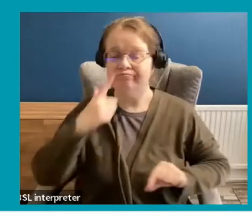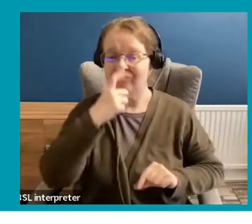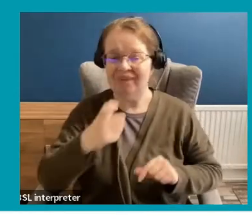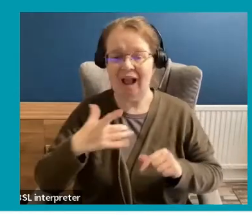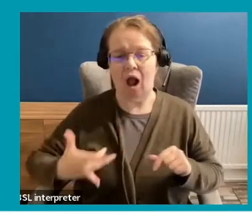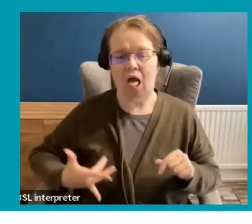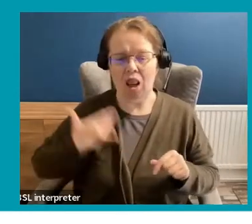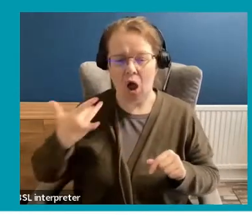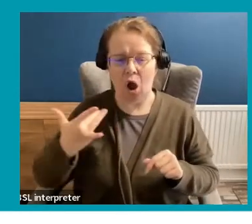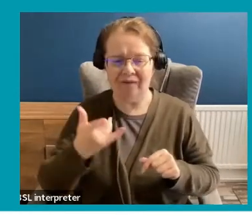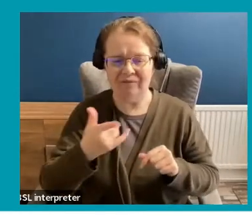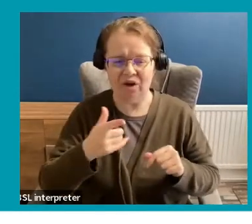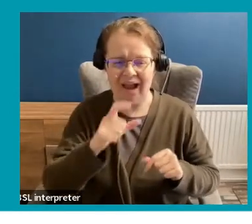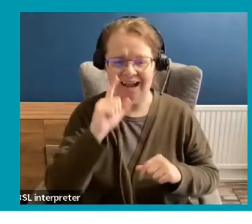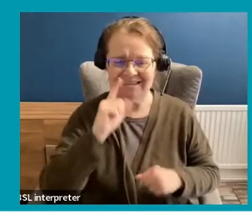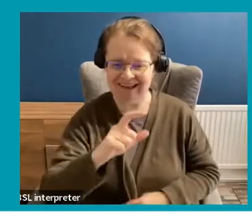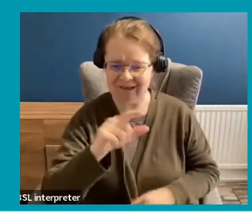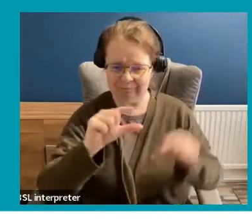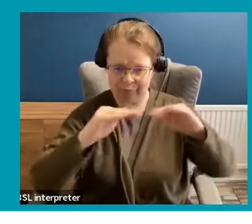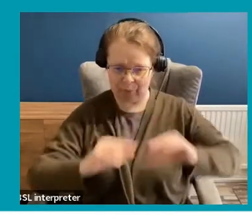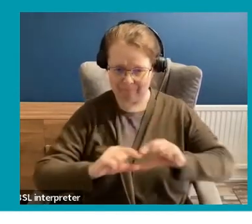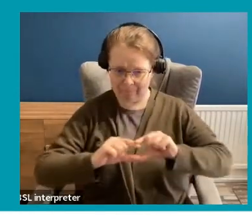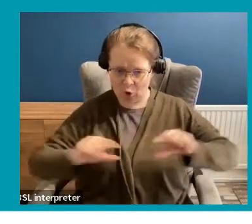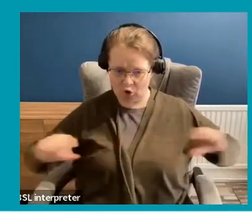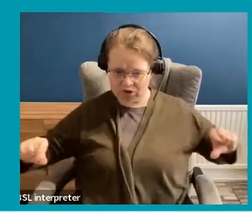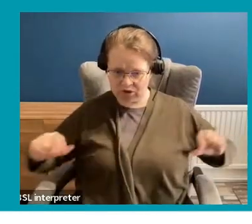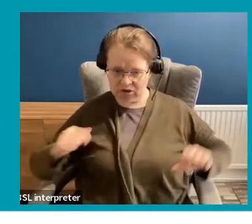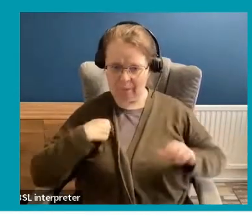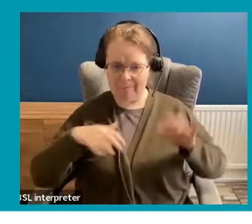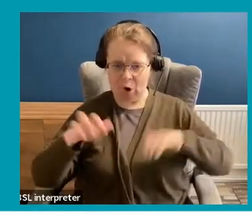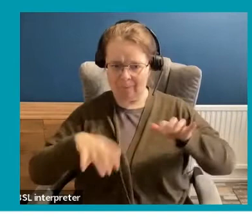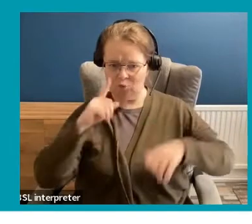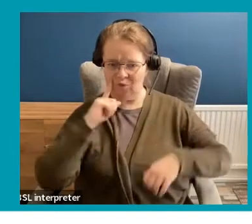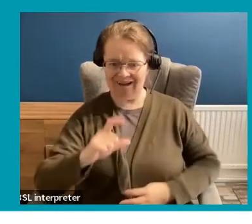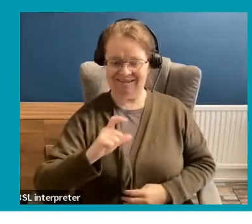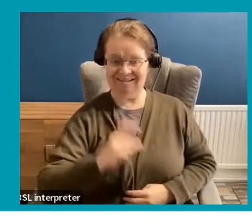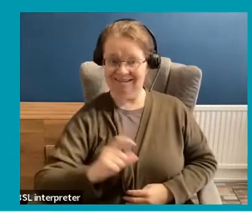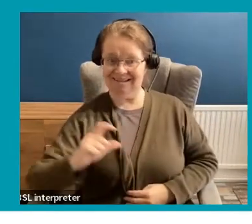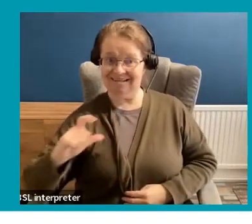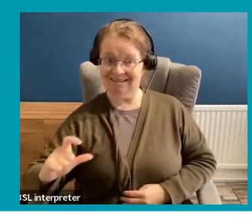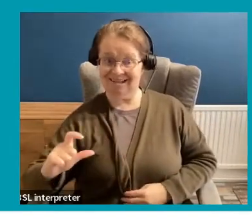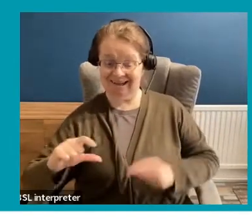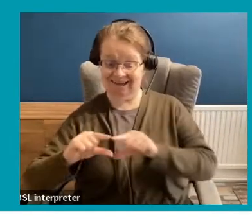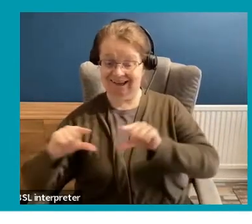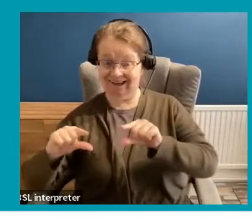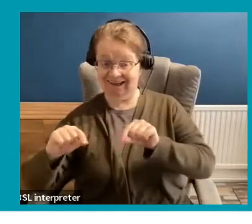couple of literacies at least on my computer along the bottom and you if